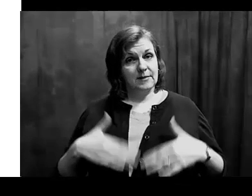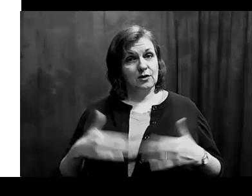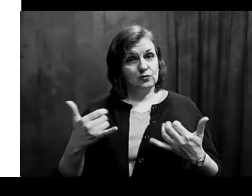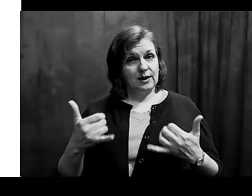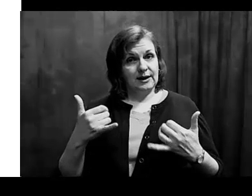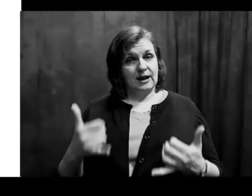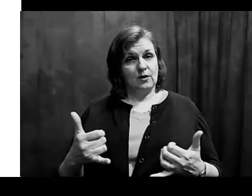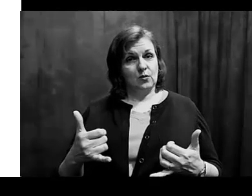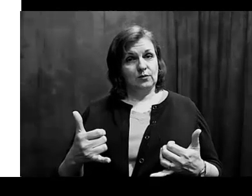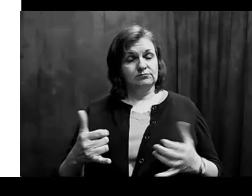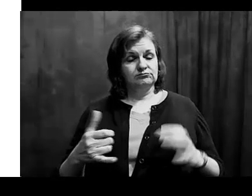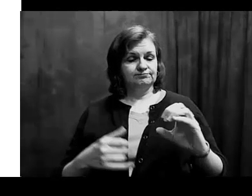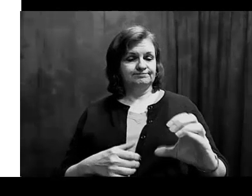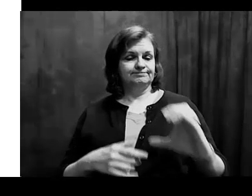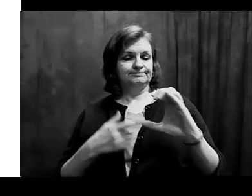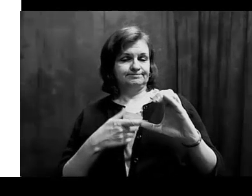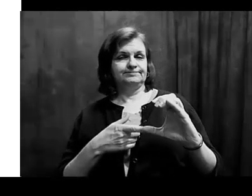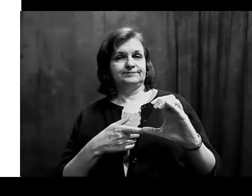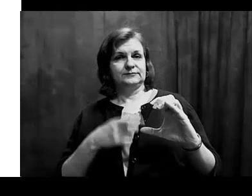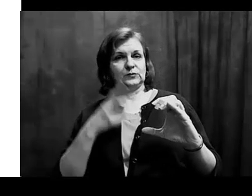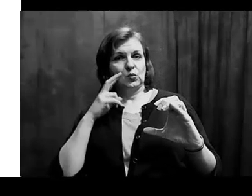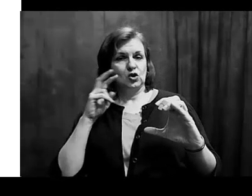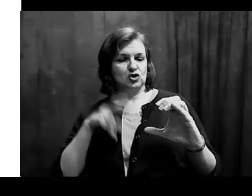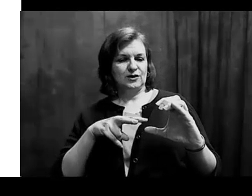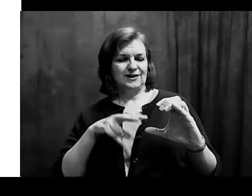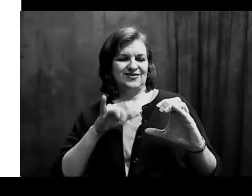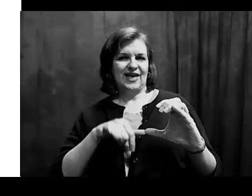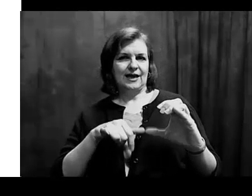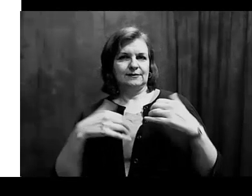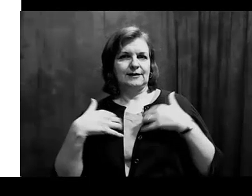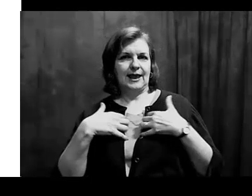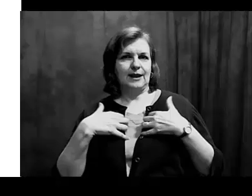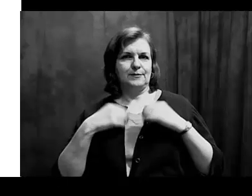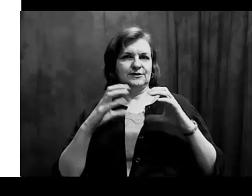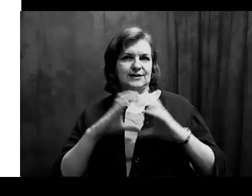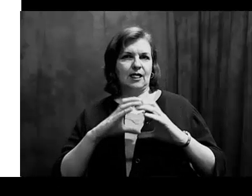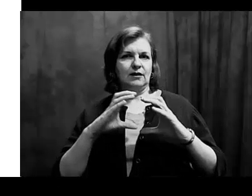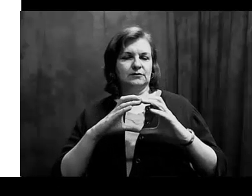what's the concentration of the water